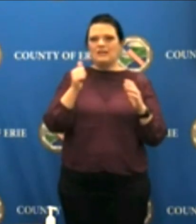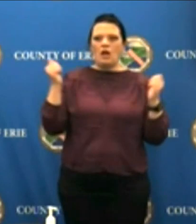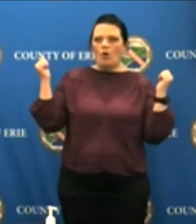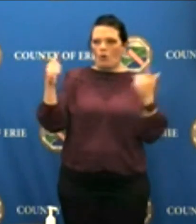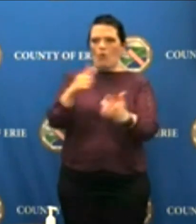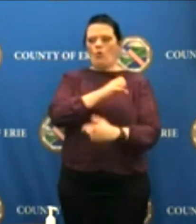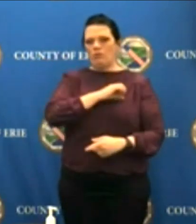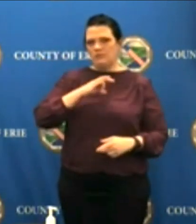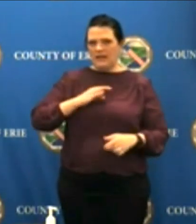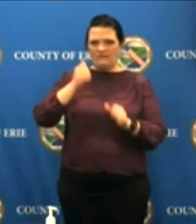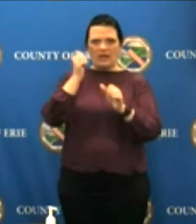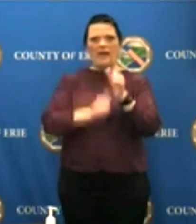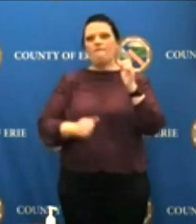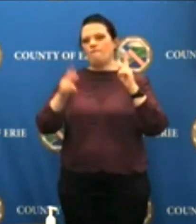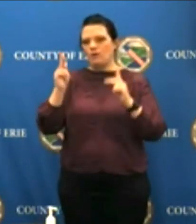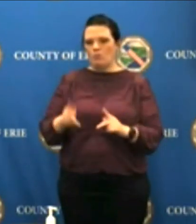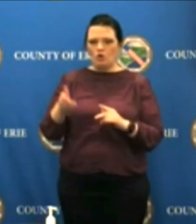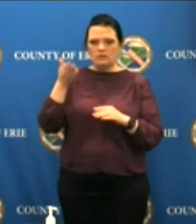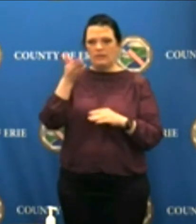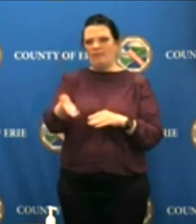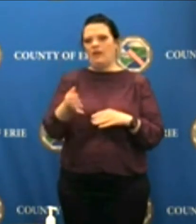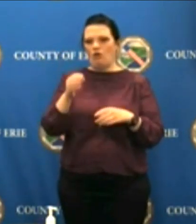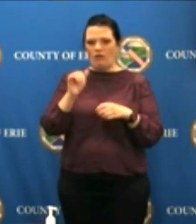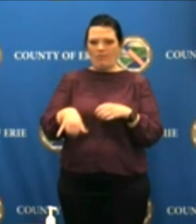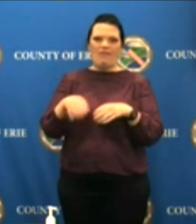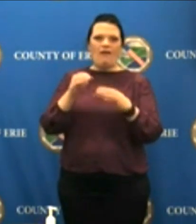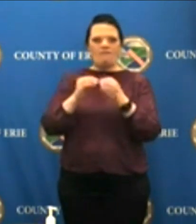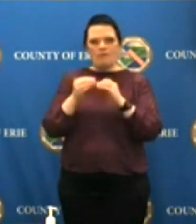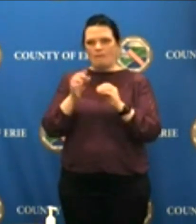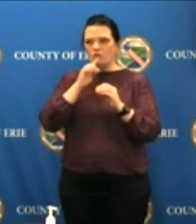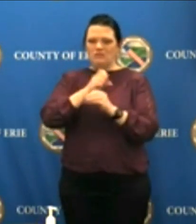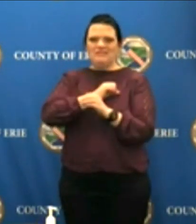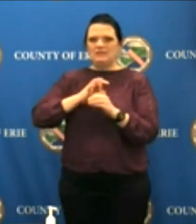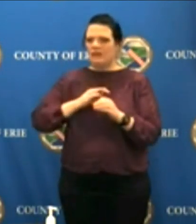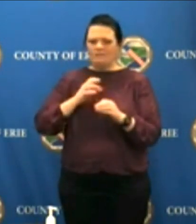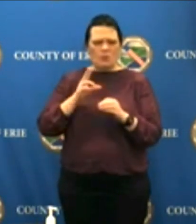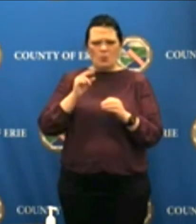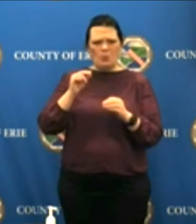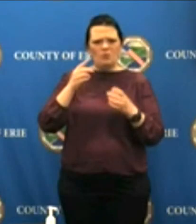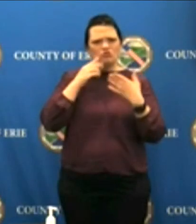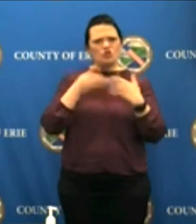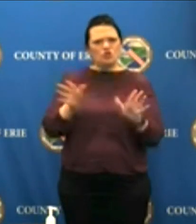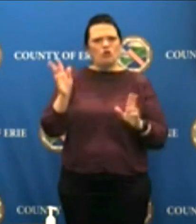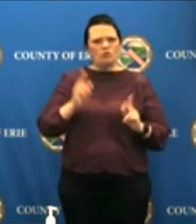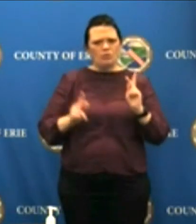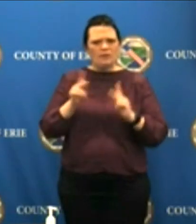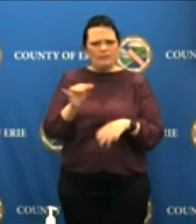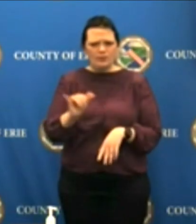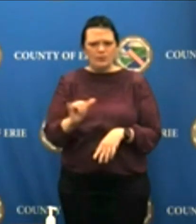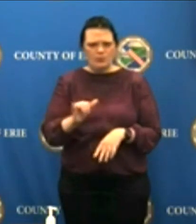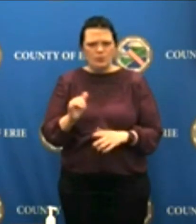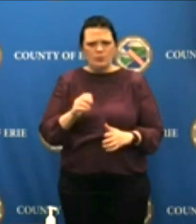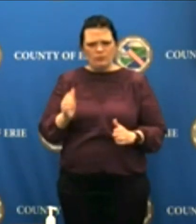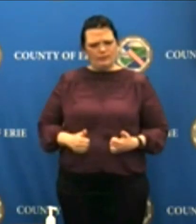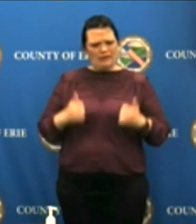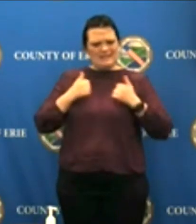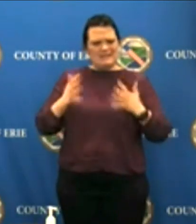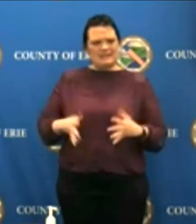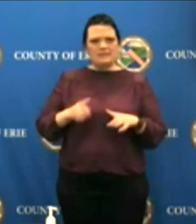THOSE THAT ARE BEING PERFORMED BY THE HEALTHCARE PROVIDERS ON PATIENTS AS WELL AS THOSE THAT ARE BEING PERFORMED BY THE HEALTHCARE PROVIDERS ON PATIENTS AS WELL AS STAFF. THOSE THAT ARE BEING PERFORMED BY THE HEALTHCARE PROVIDERS ON PATIENTS AS WELL AS STAFF. IT'S BY THE HEALTHCARE PROVIDERS ON PATIENTS AS WELL AS STAFF. IT'S BY THE HEALTHCARE PROVIDERS ON PATIENTS AS WELL AS STAFF. IT'S NOT BY THE HEALTHCARE PROVIDERS ON PATIENTS AS WELL AS STAFF. IT'S NOT ALL BY THE HEALTHCARE PROVIDERS ON PATIENTS AS WELL AS STAFF. IT'S NOT ALL STAFF, BY THE HEALTHCARE PROVIDERS ON PATIENTS AS WELL AS STAFF. IT'S NOT ALL STAFF, I'M BY THE HEALTHCARE PROVIDERS ON PATIENTS AS WELL AS STAFF. IT'S NOT ALL STAFF, I'M NOT BY THE HEALTHCARE PROVIDERS ON PATIENTS AS WELL AS STAFF. IT'S NOT ALL STAFF, I'M NOT SAYING PATIENTS AS WELL AS STAFF. IT'S NOT ALL STAFF, I'M NOT SAYING